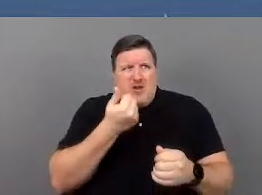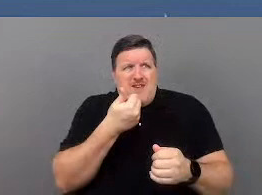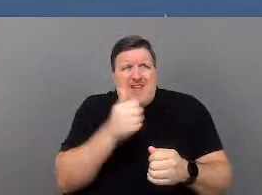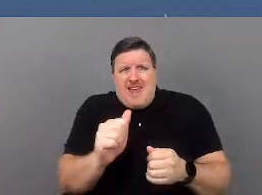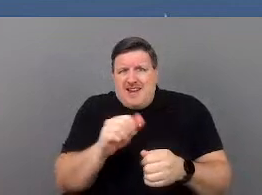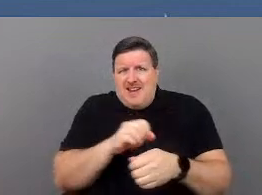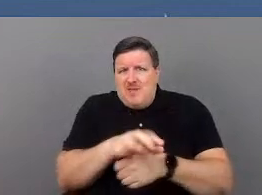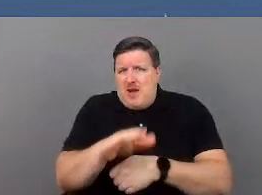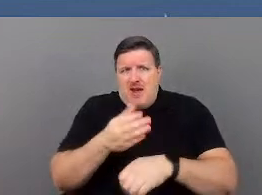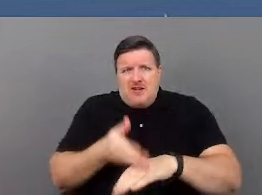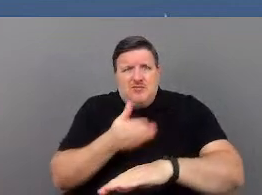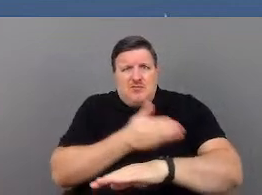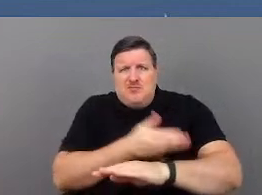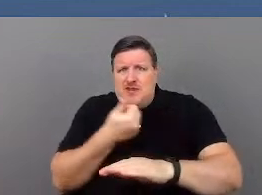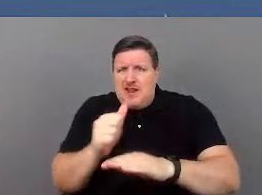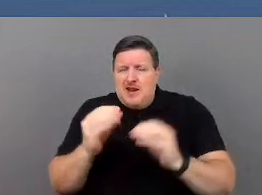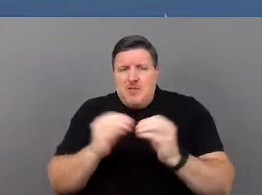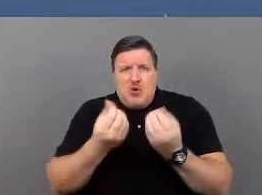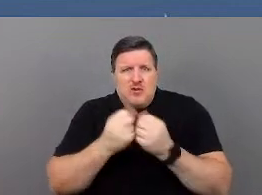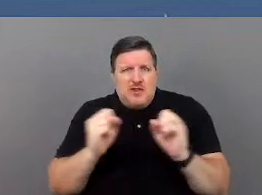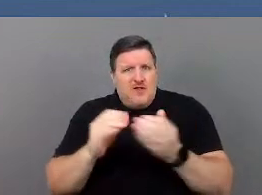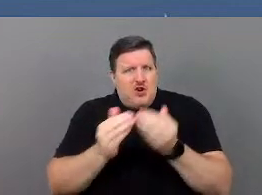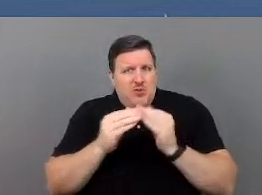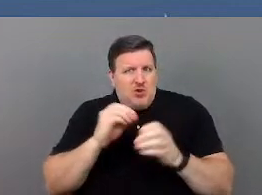SPEND ABOUT 4 TO 5% OF THEIR TIME ADDRESSING VIOLENT CRIMES.